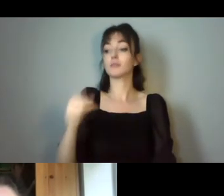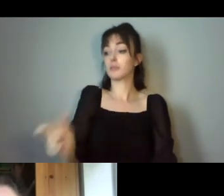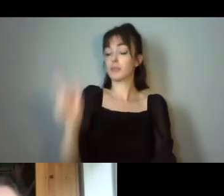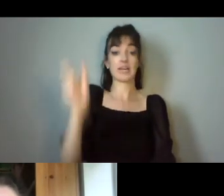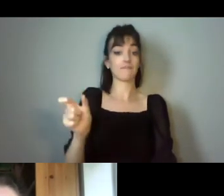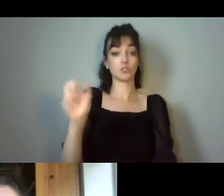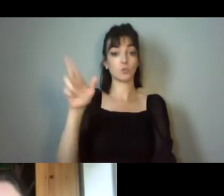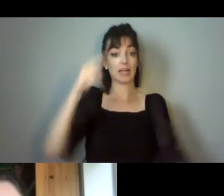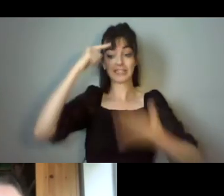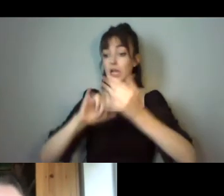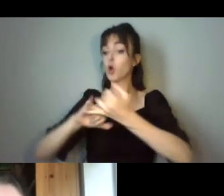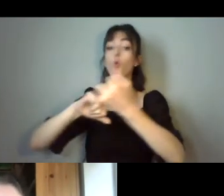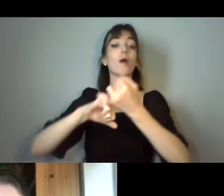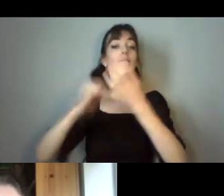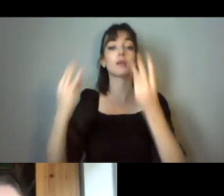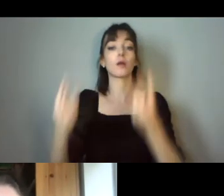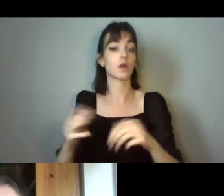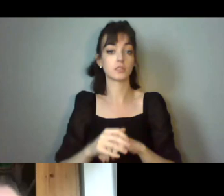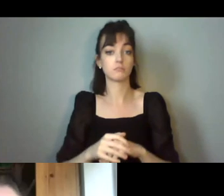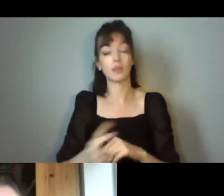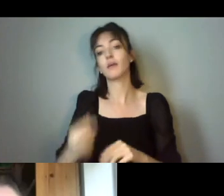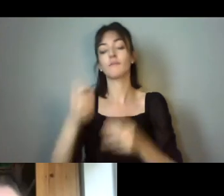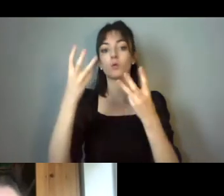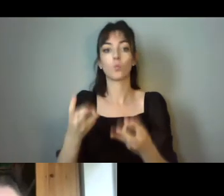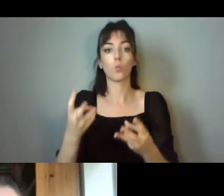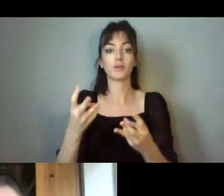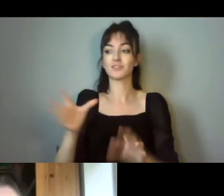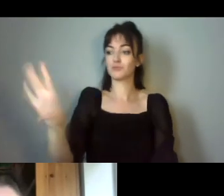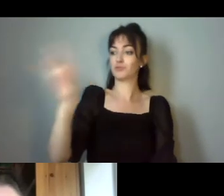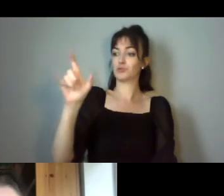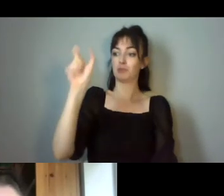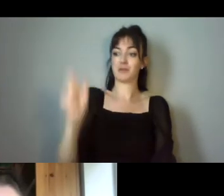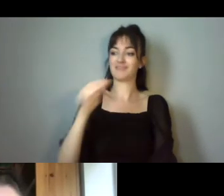on that. So if you want to appoint someone you don't even trust, that's your free will. But if